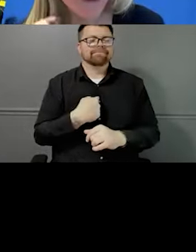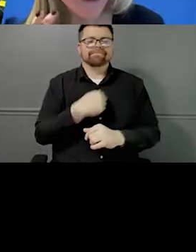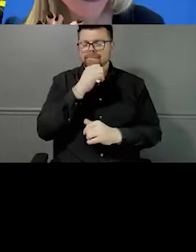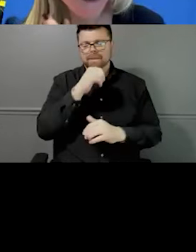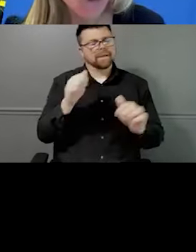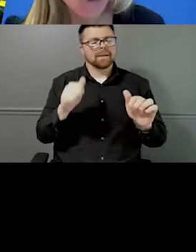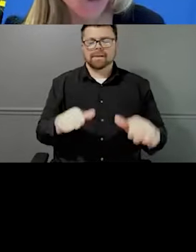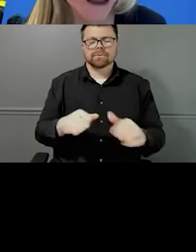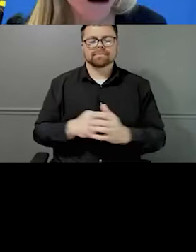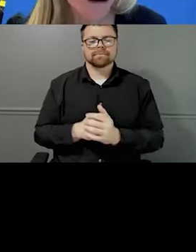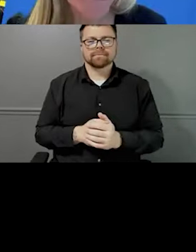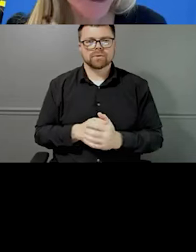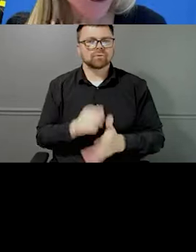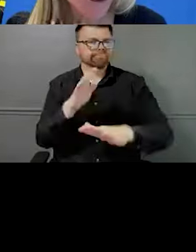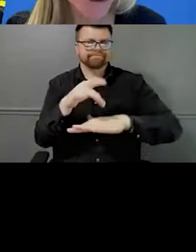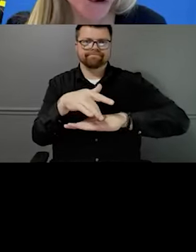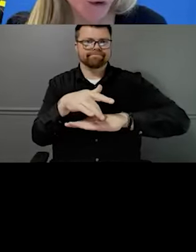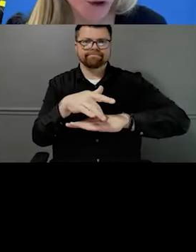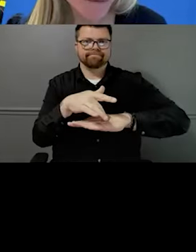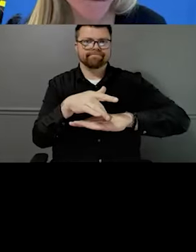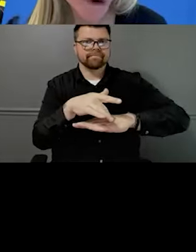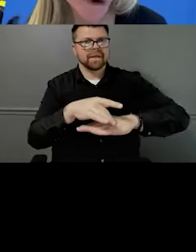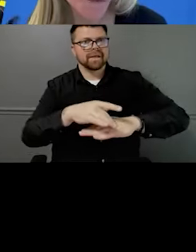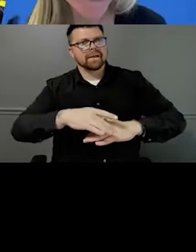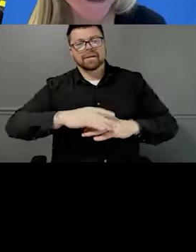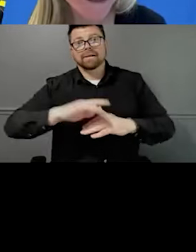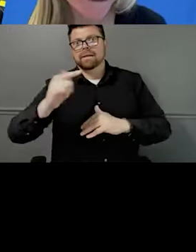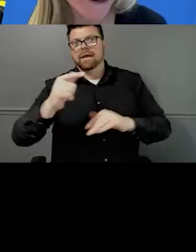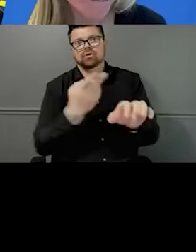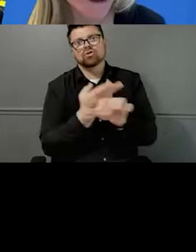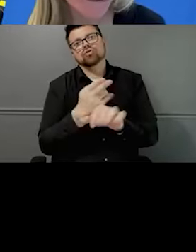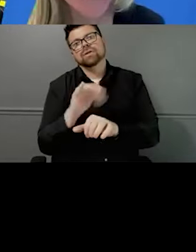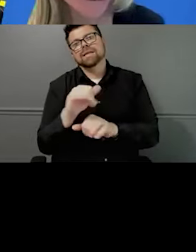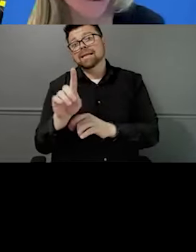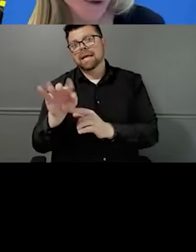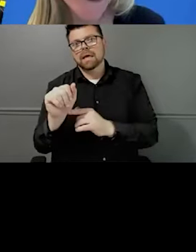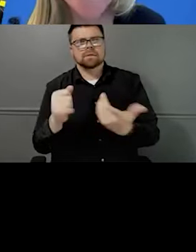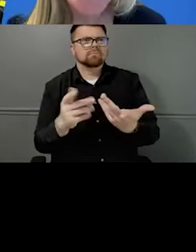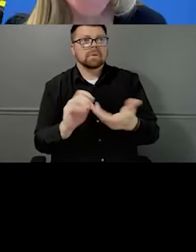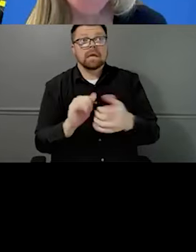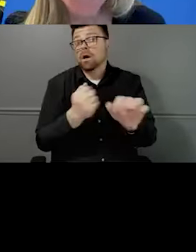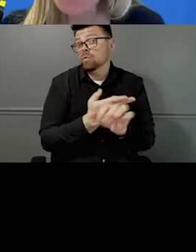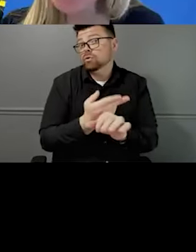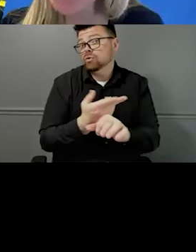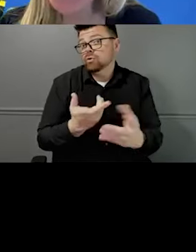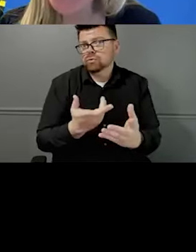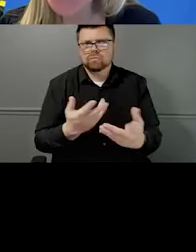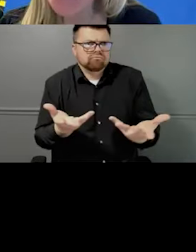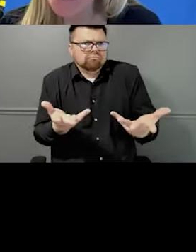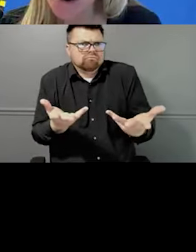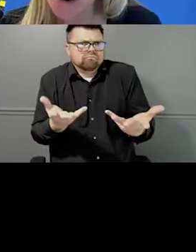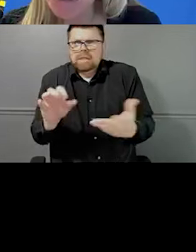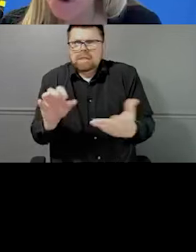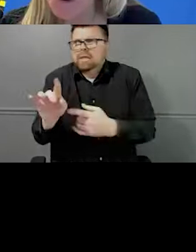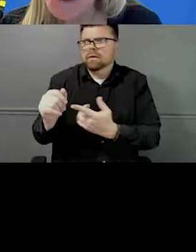address the future use of what that data might be used for. Future changes to the common forms.